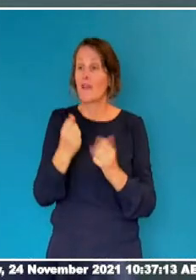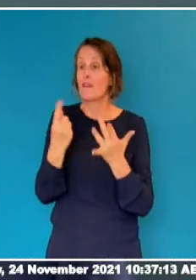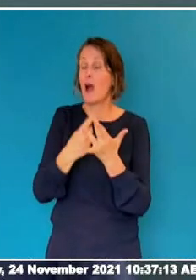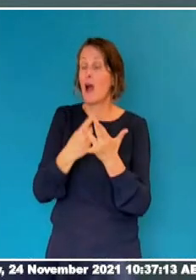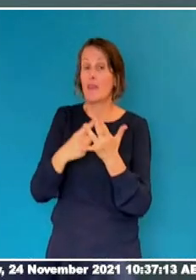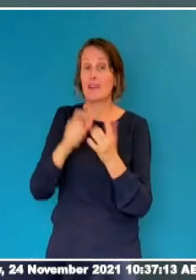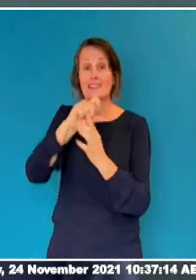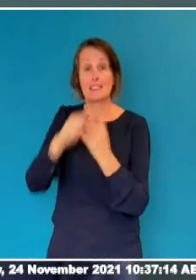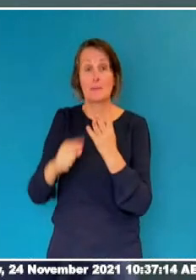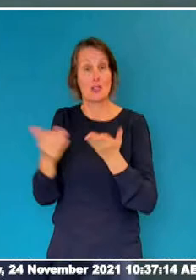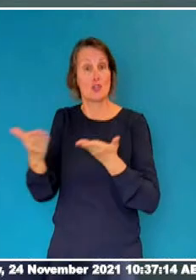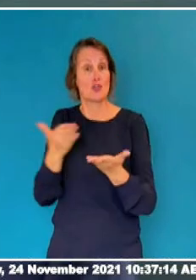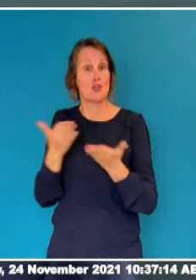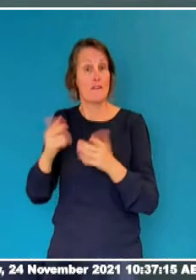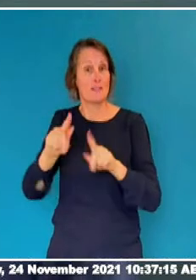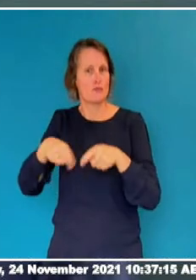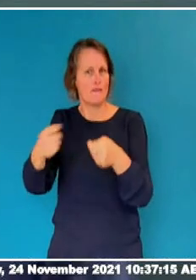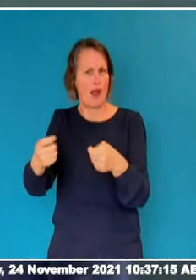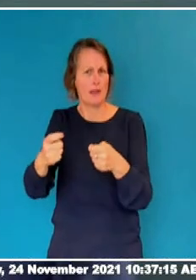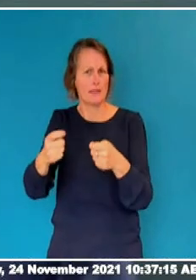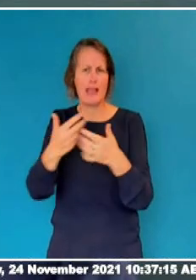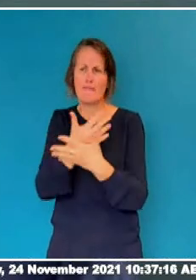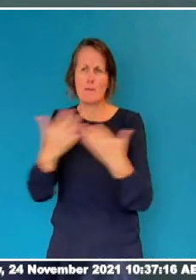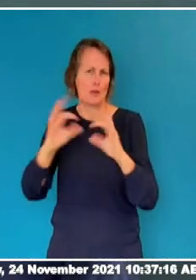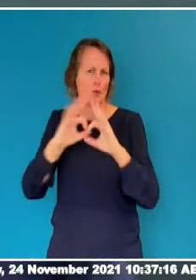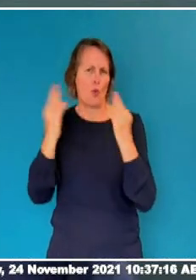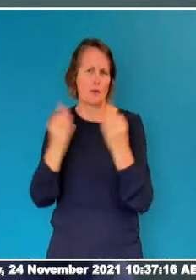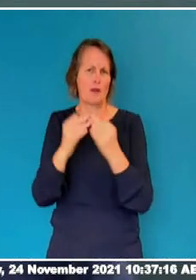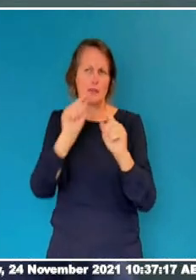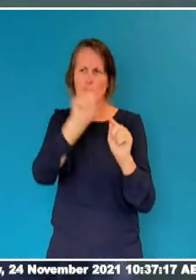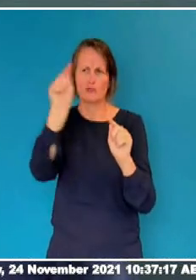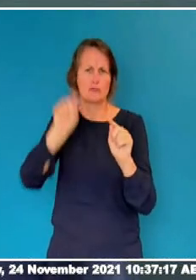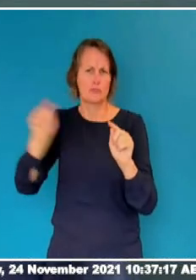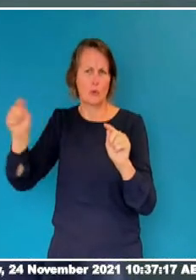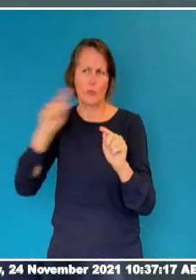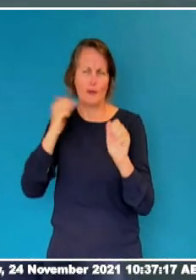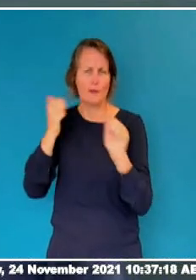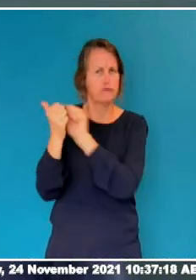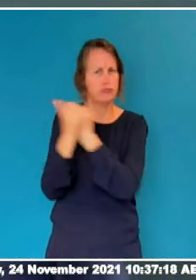across the country. There would be many of them, we've had a long history with them, and